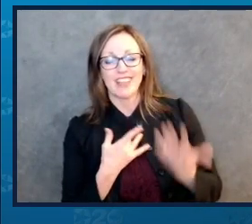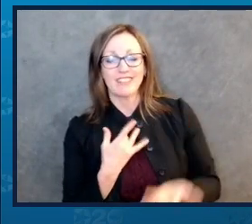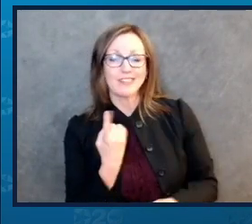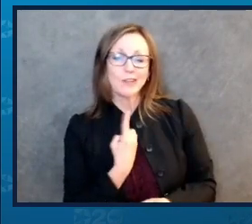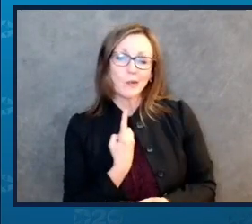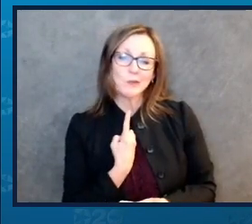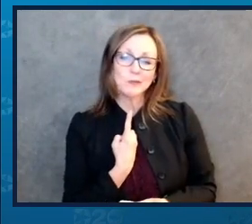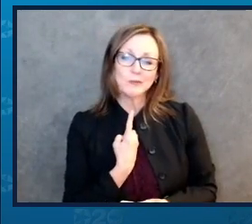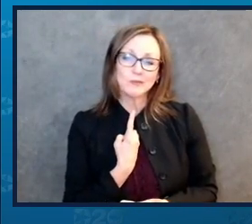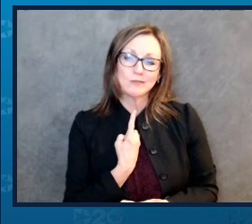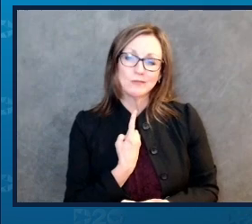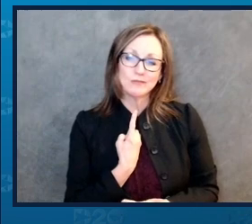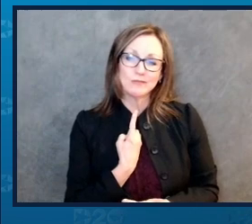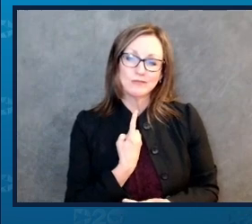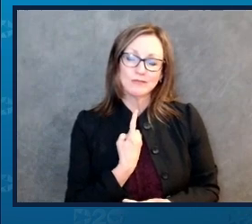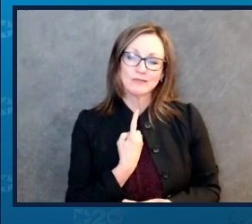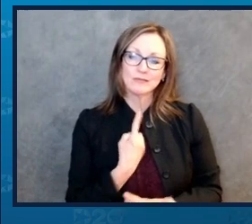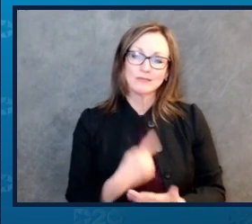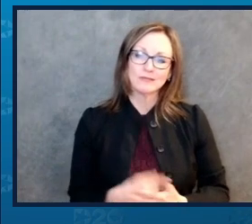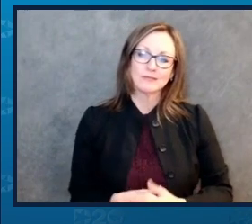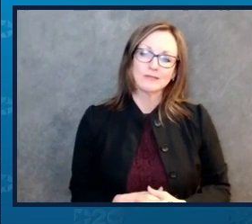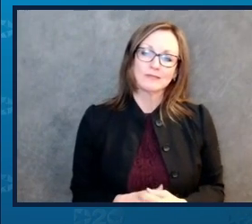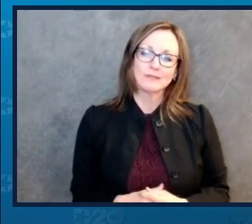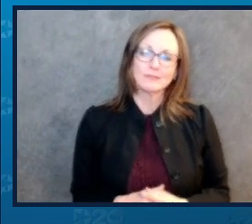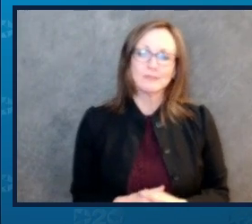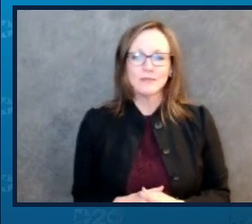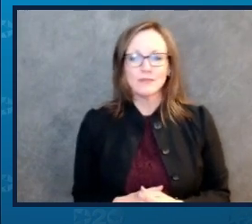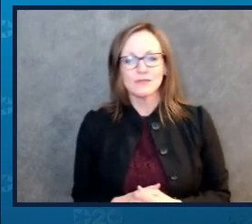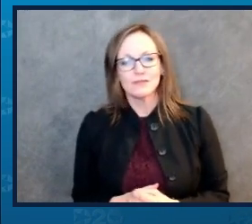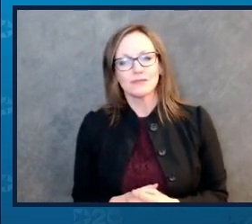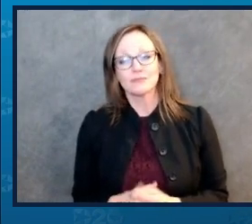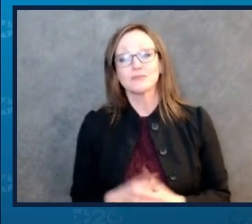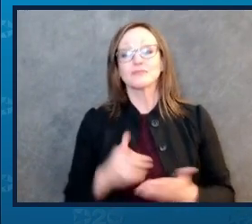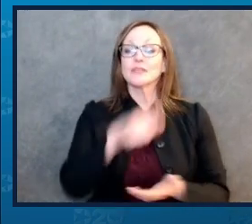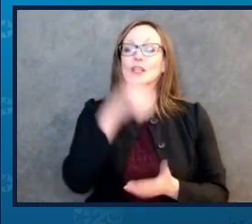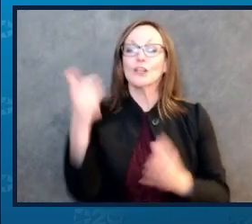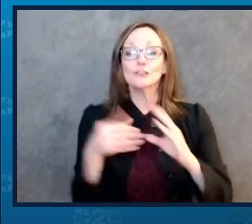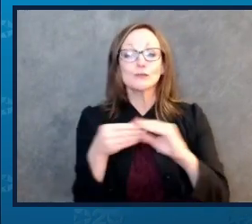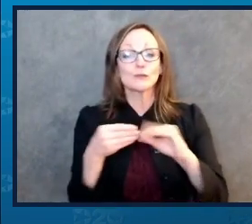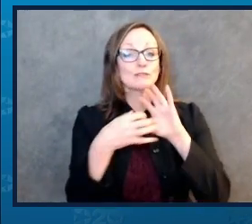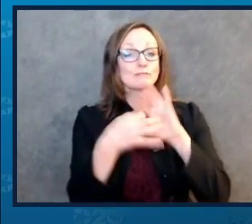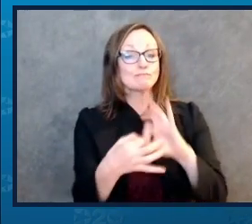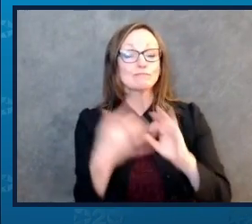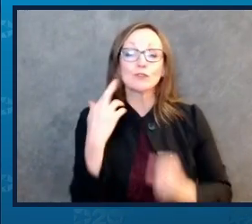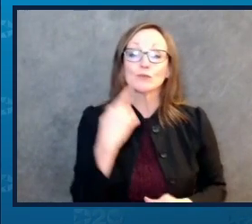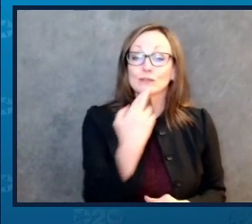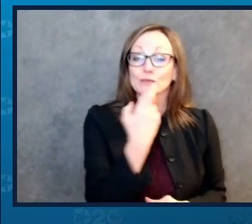THIS IS A STORY OF LYNN AND HER TWO RESTAURANTS.